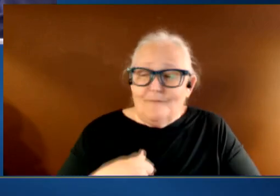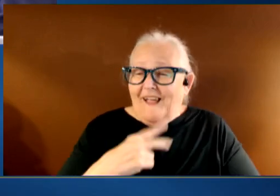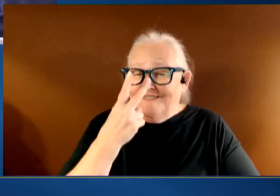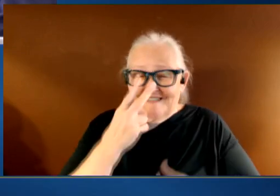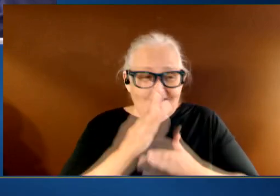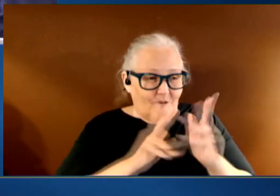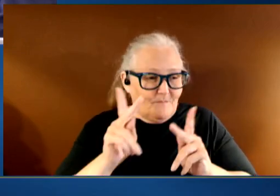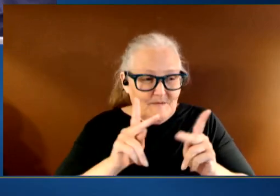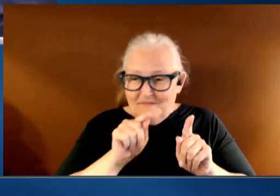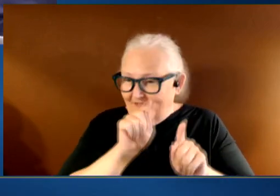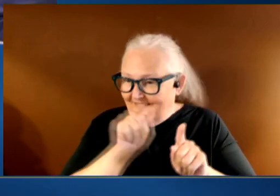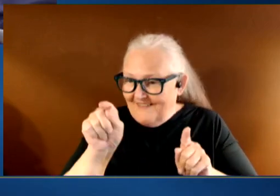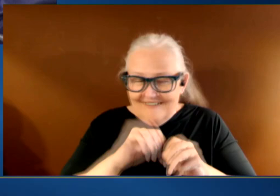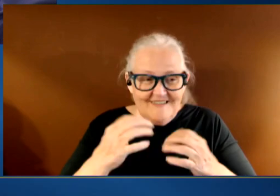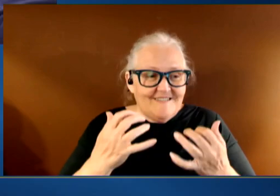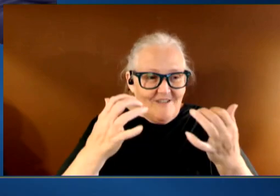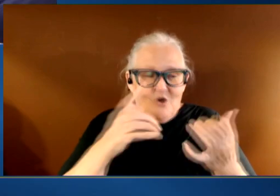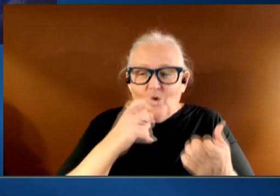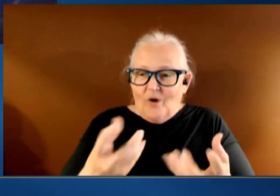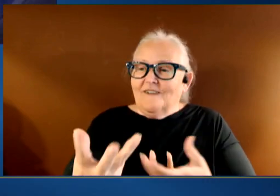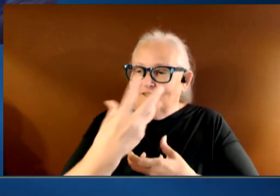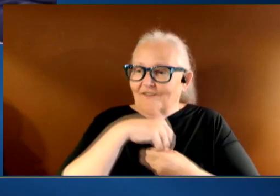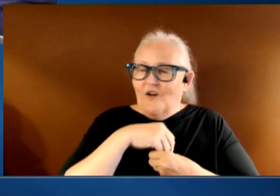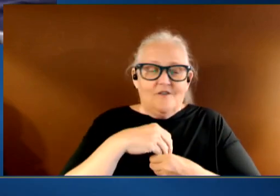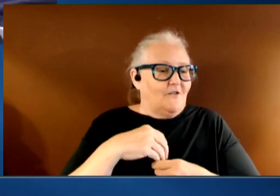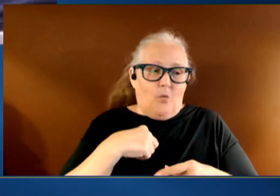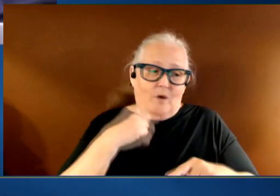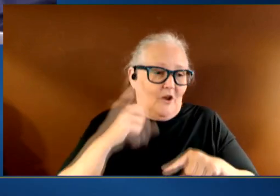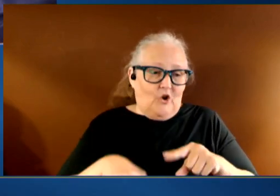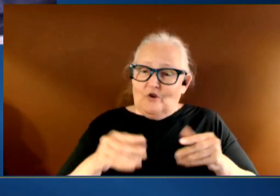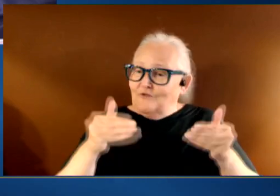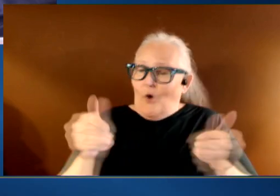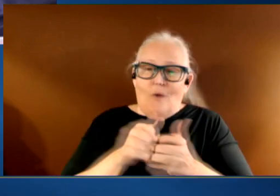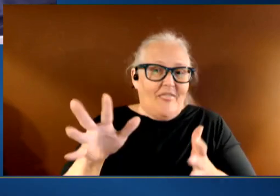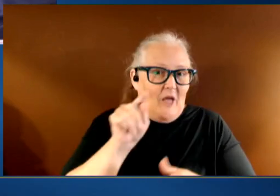enroll in our trials. We can't do it without you. We do a lot of first in human studies.